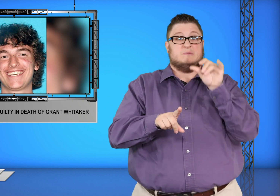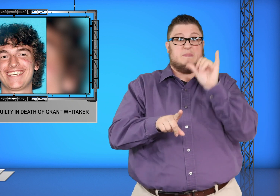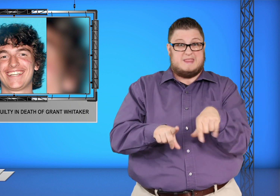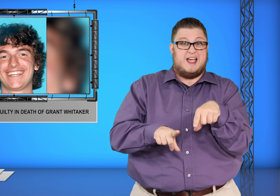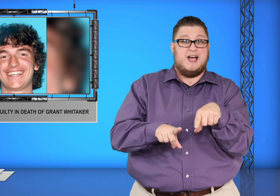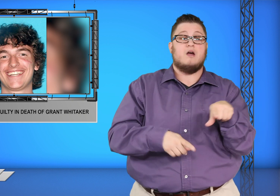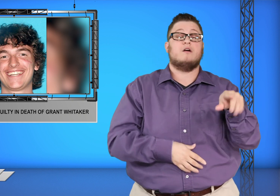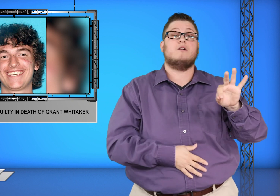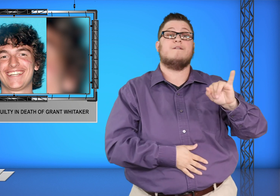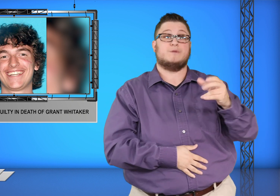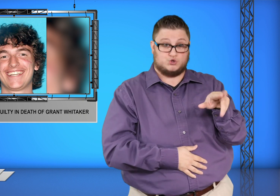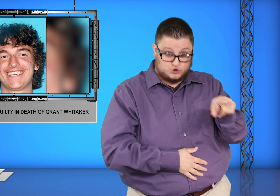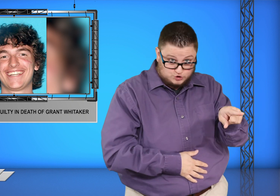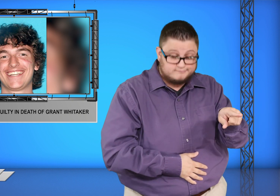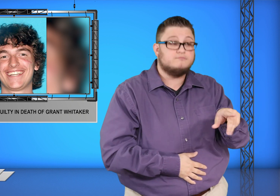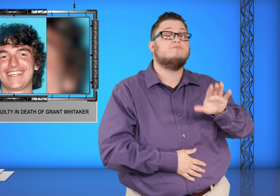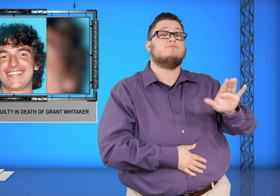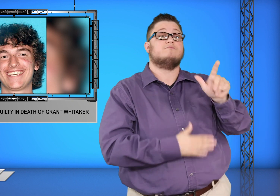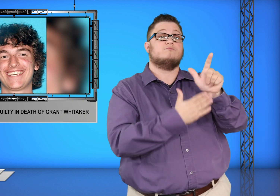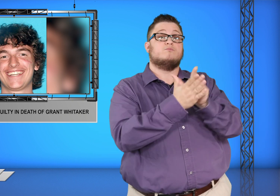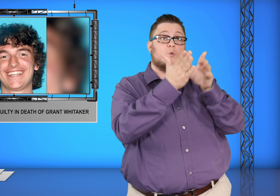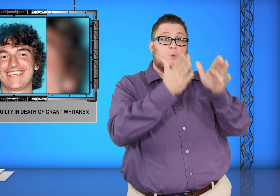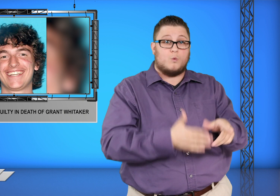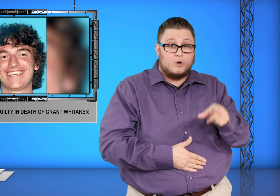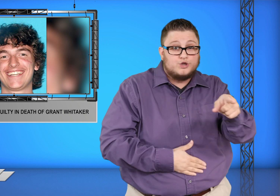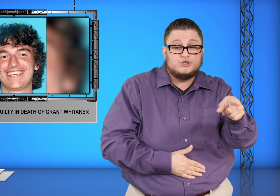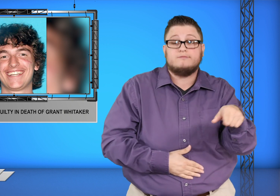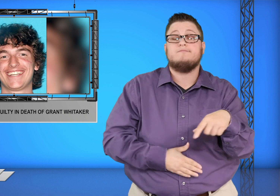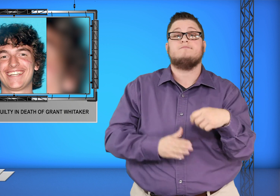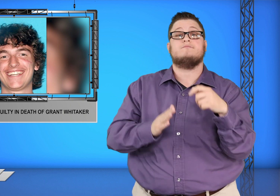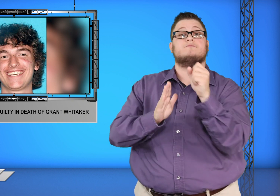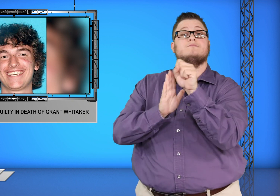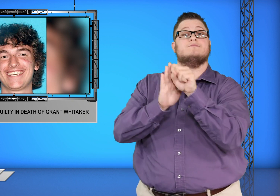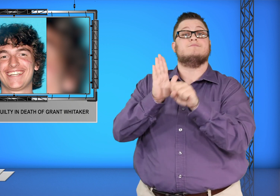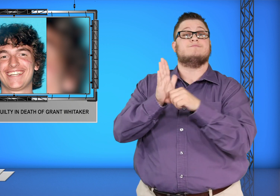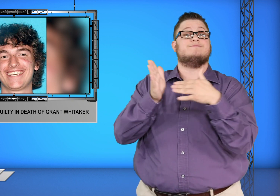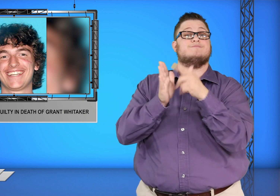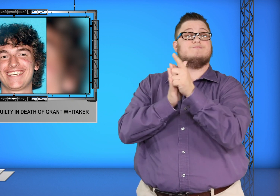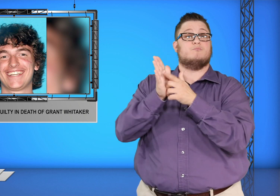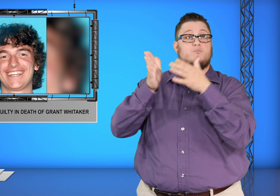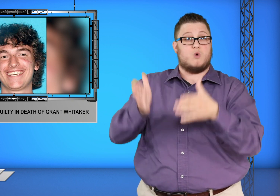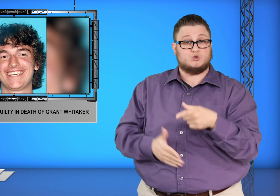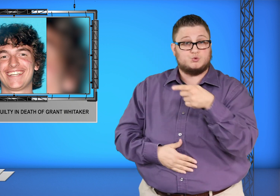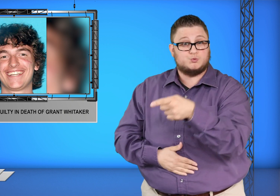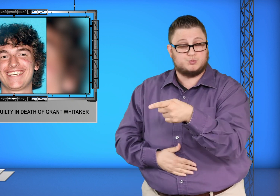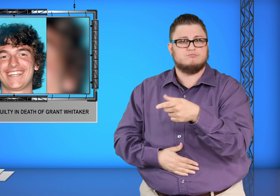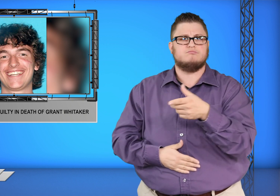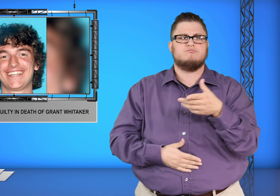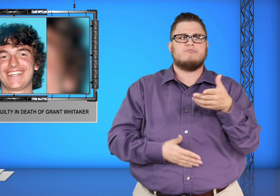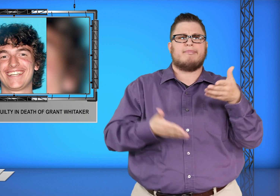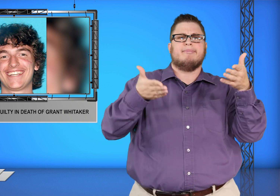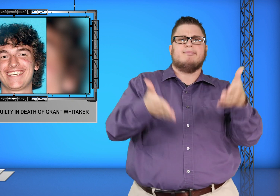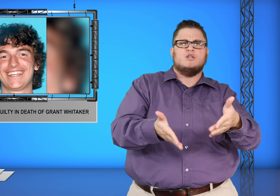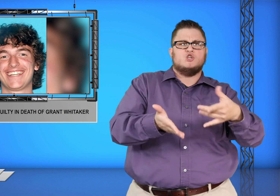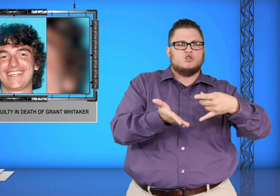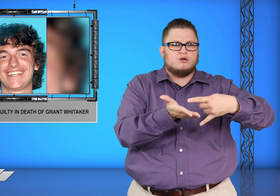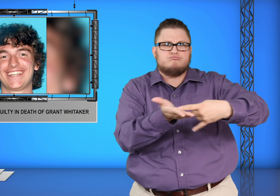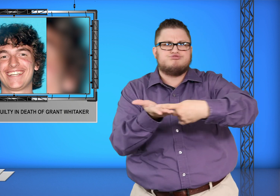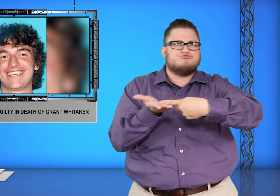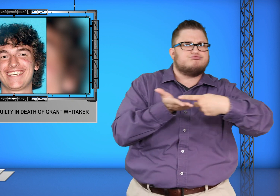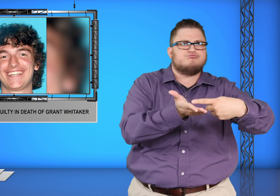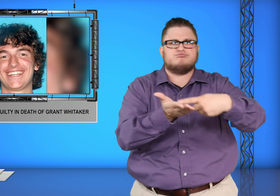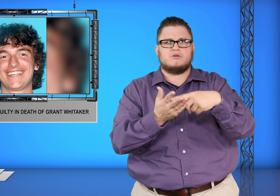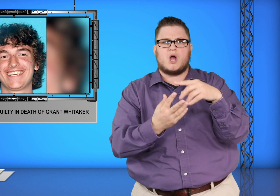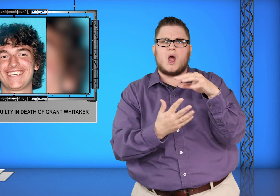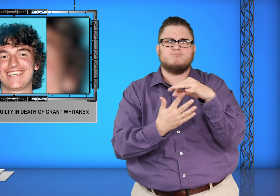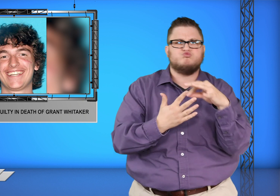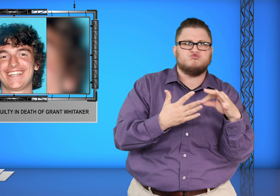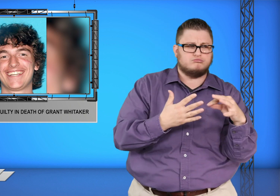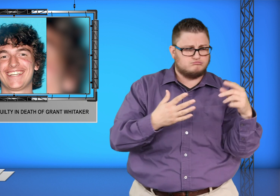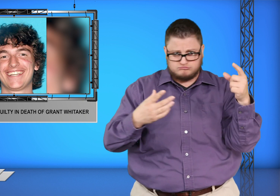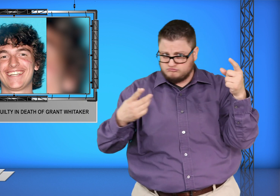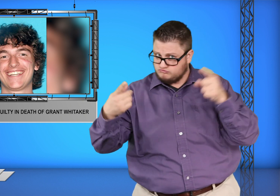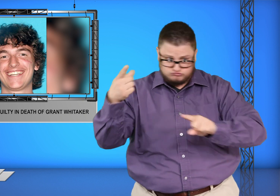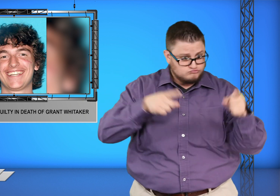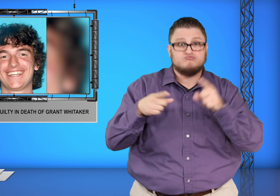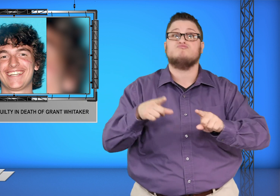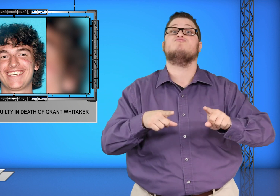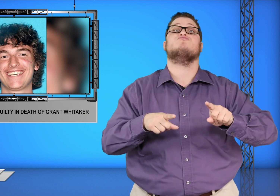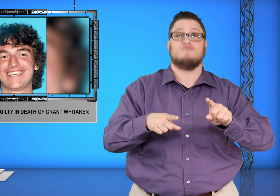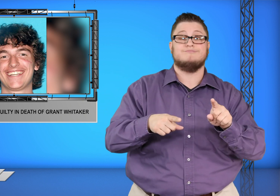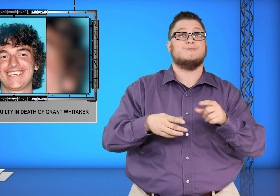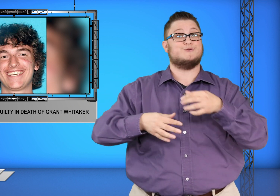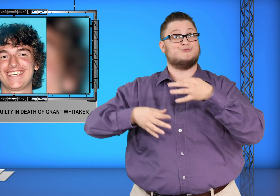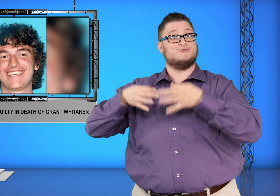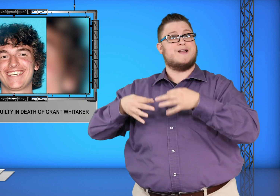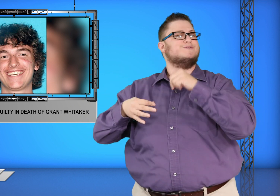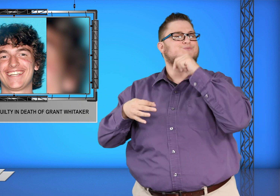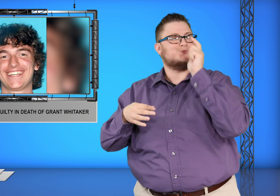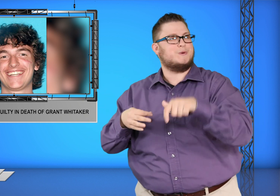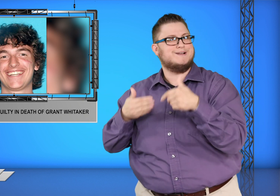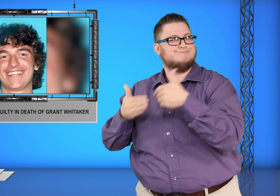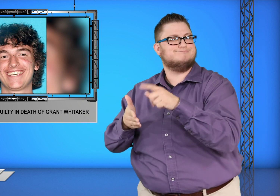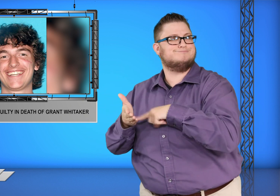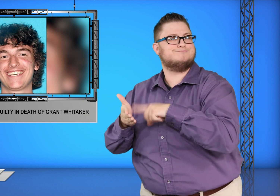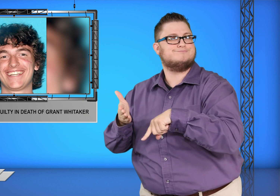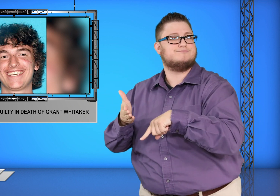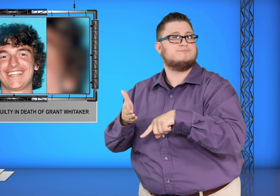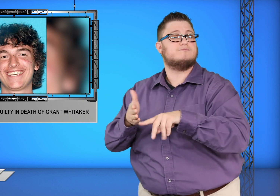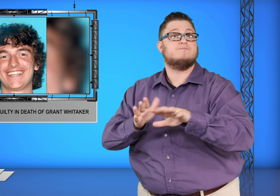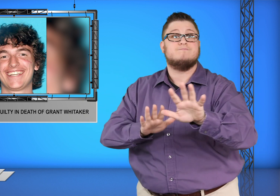That's where Fisher, his lawyers and prosecutors have the option to reach a settlement to avoid a trial.